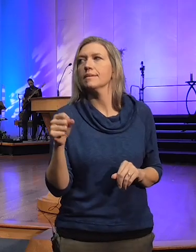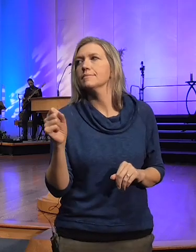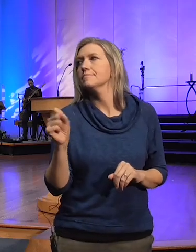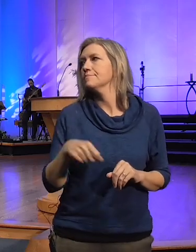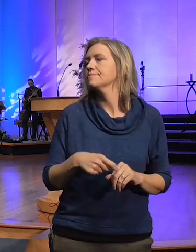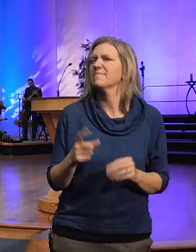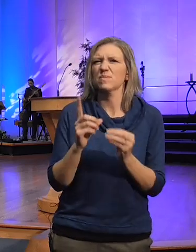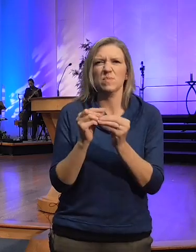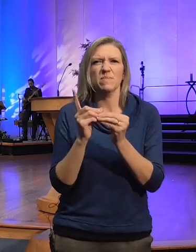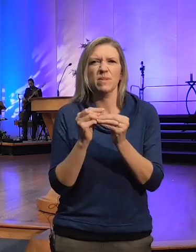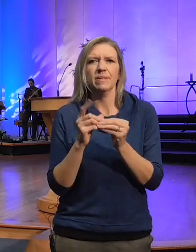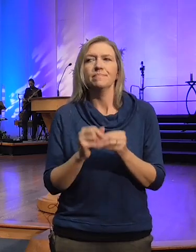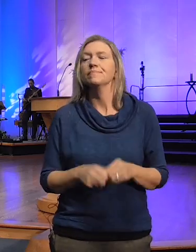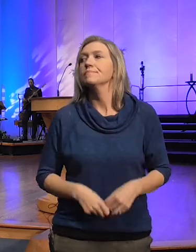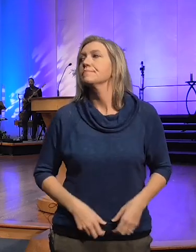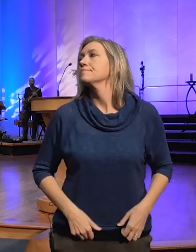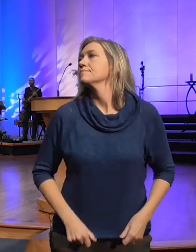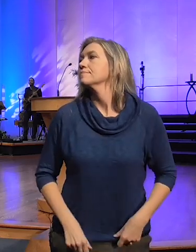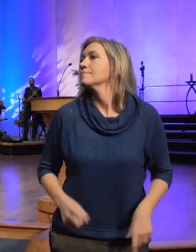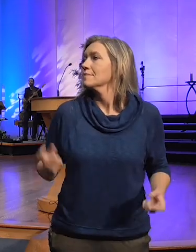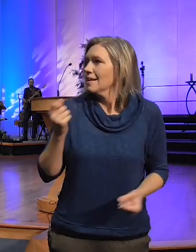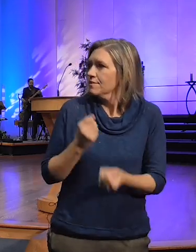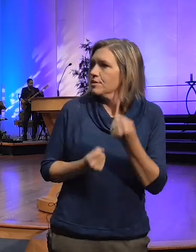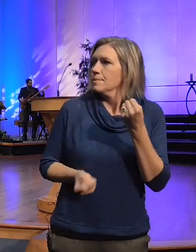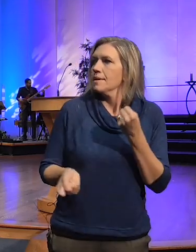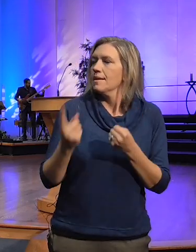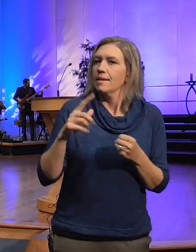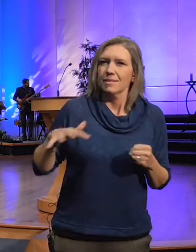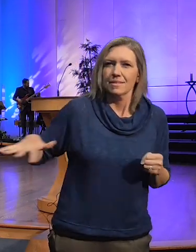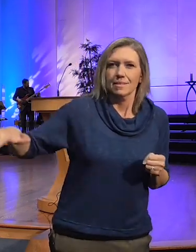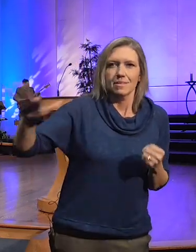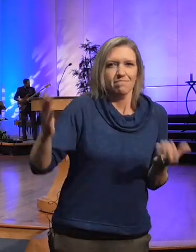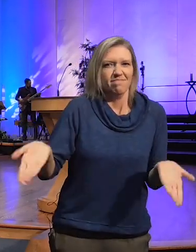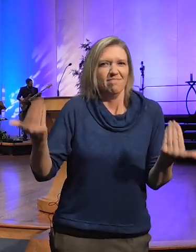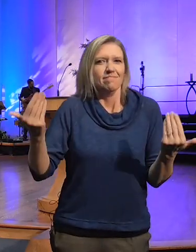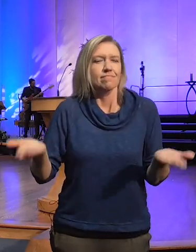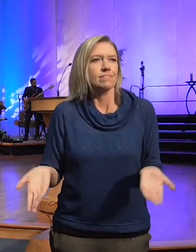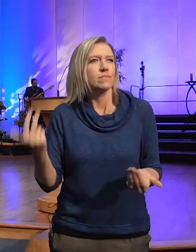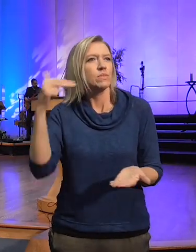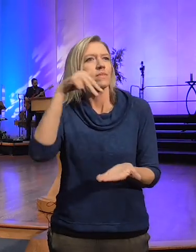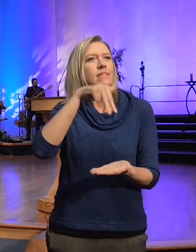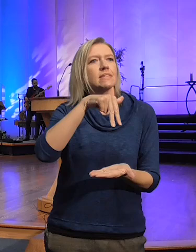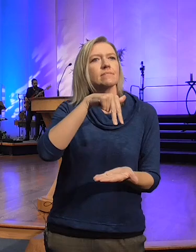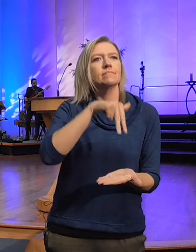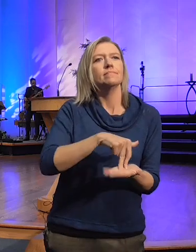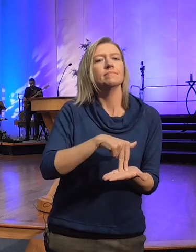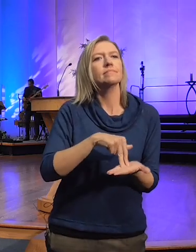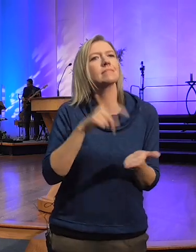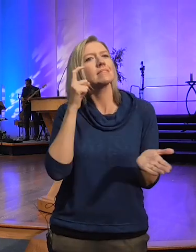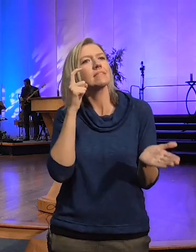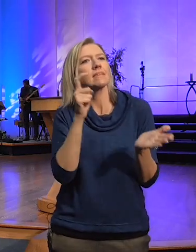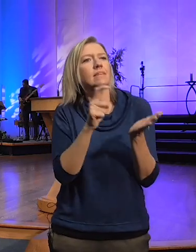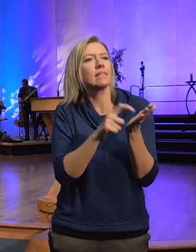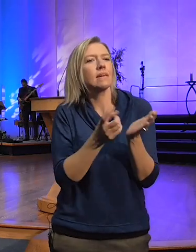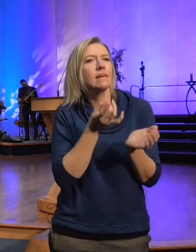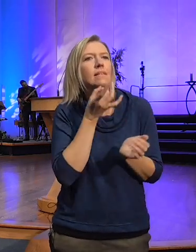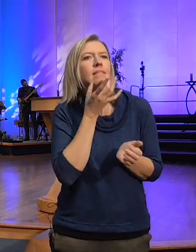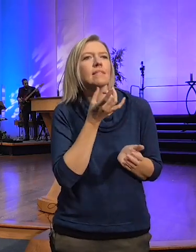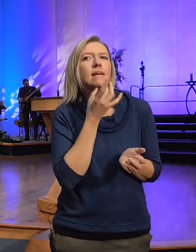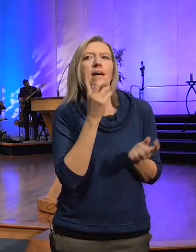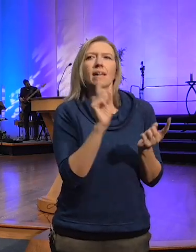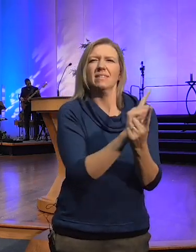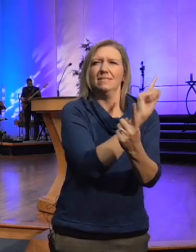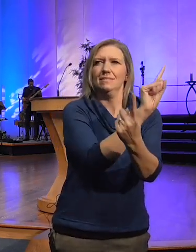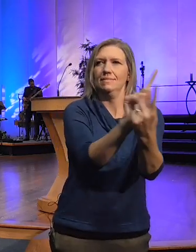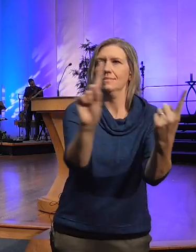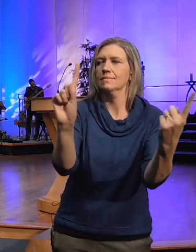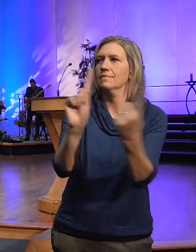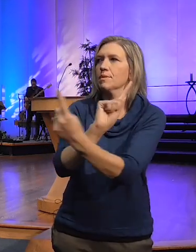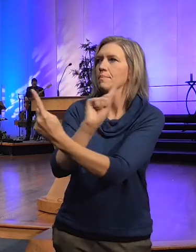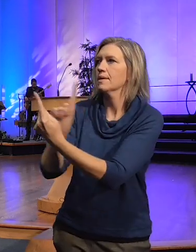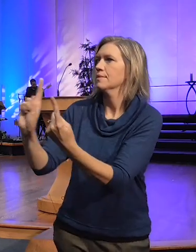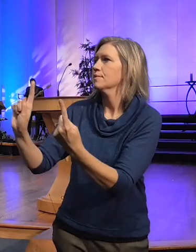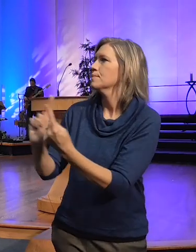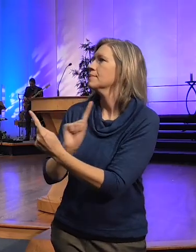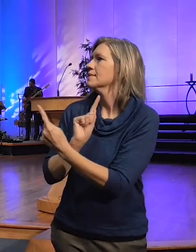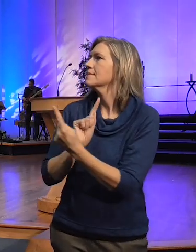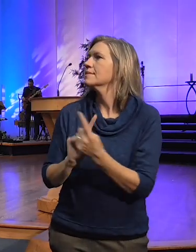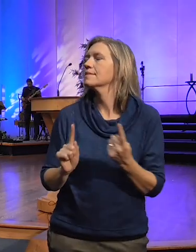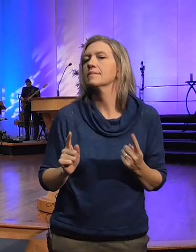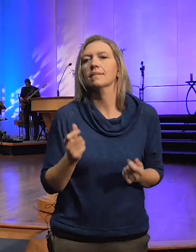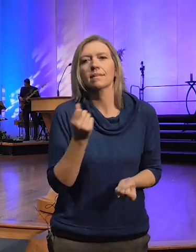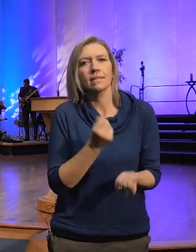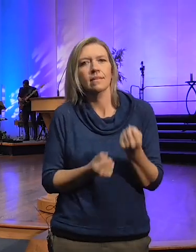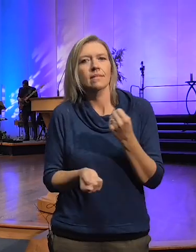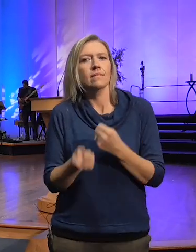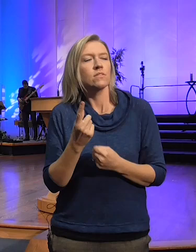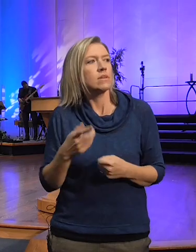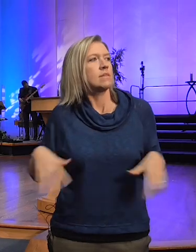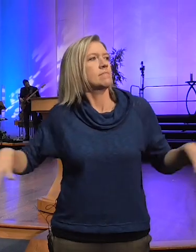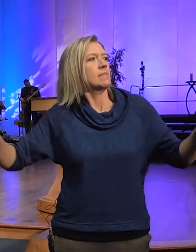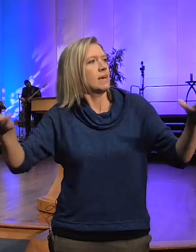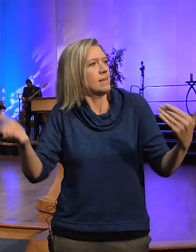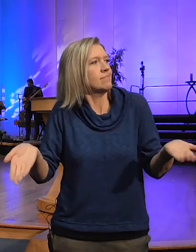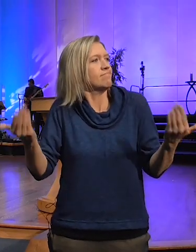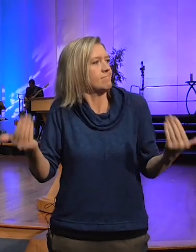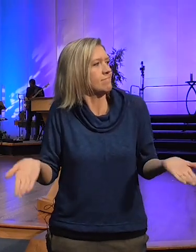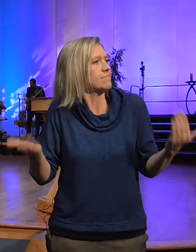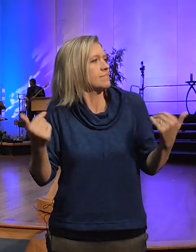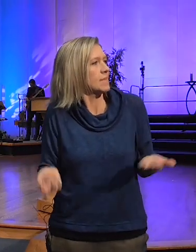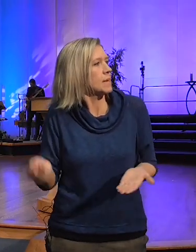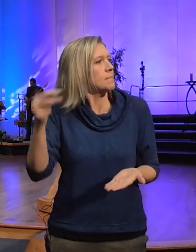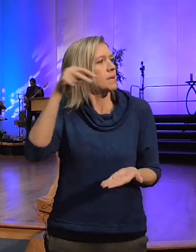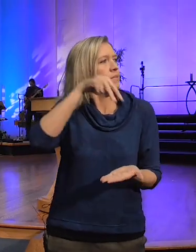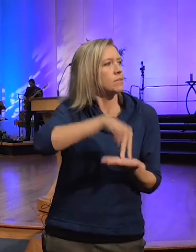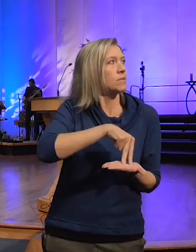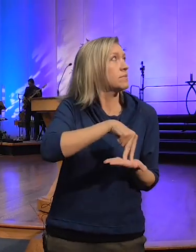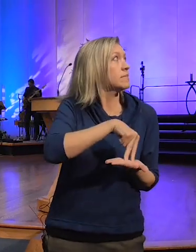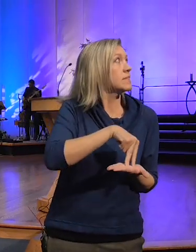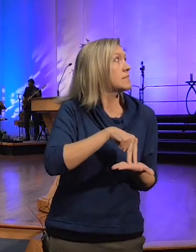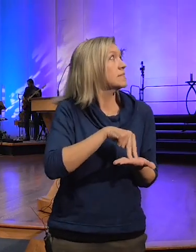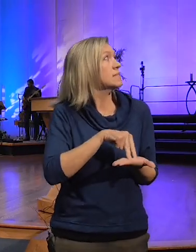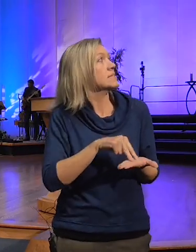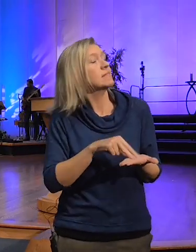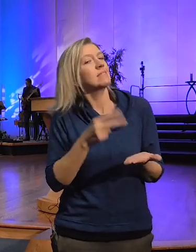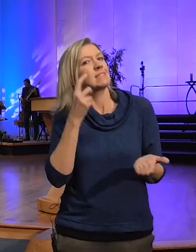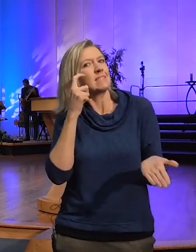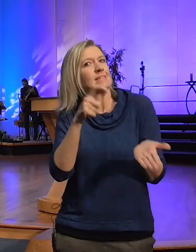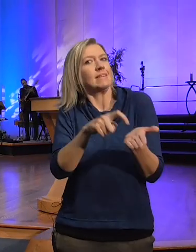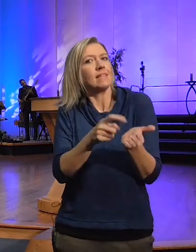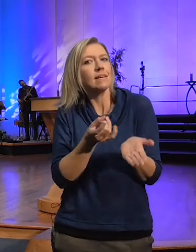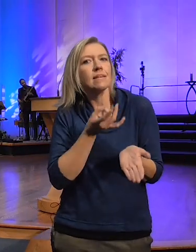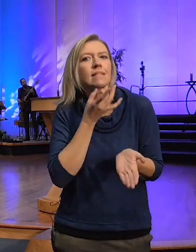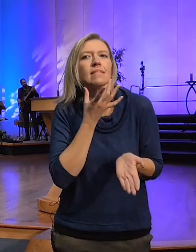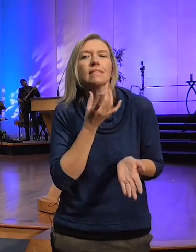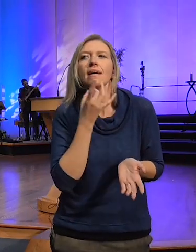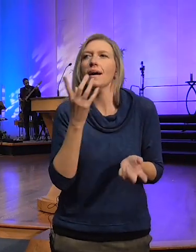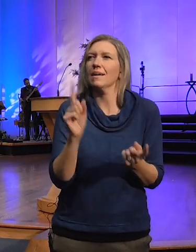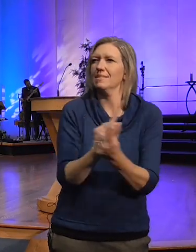time everybody get up on your feet see the light everybody everybody get on your feet see the light